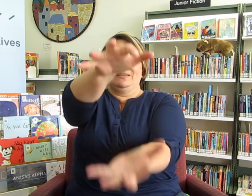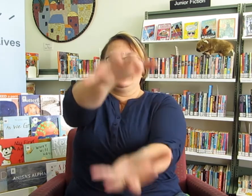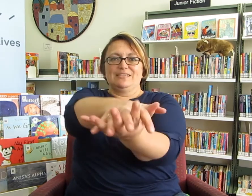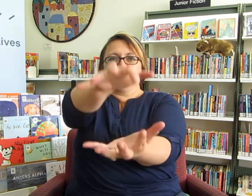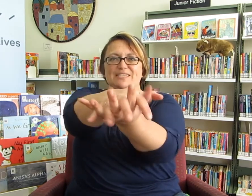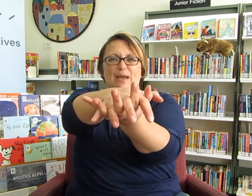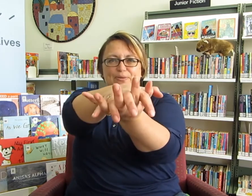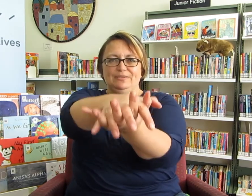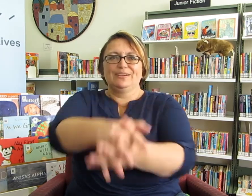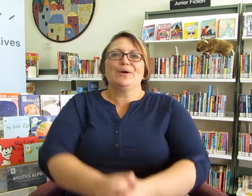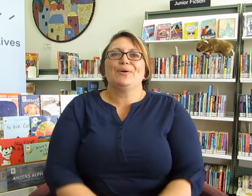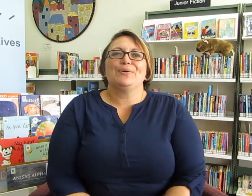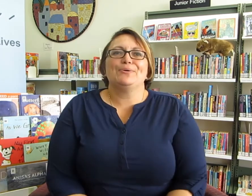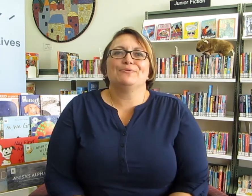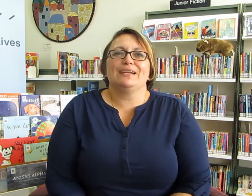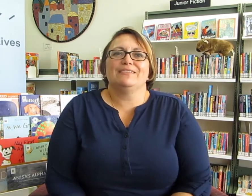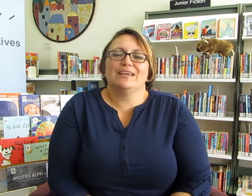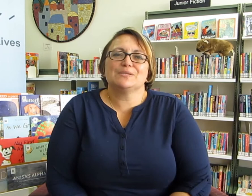Snap snap The next one